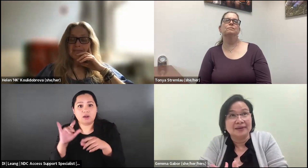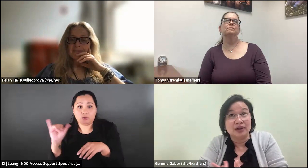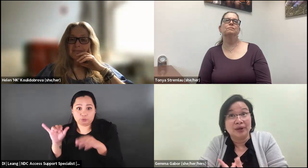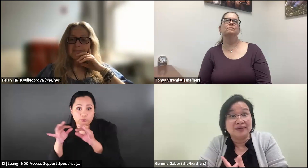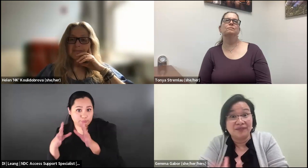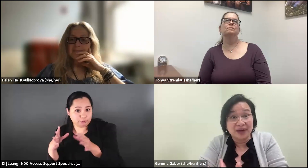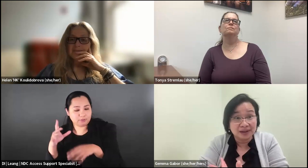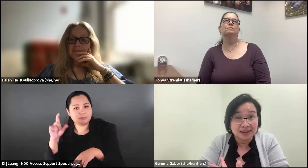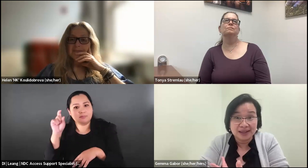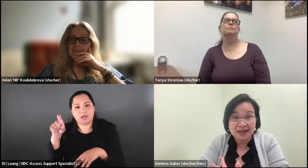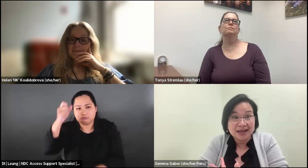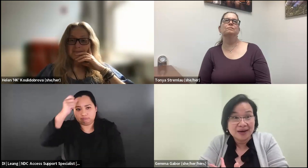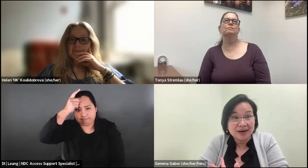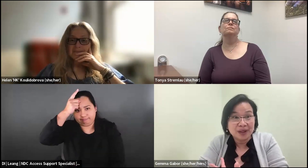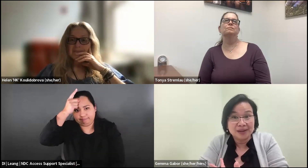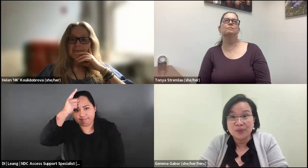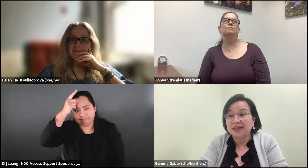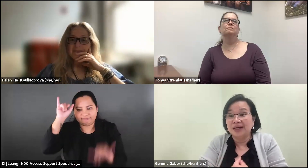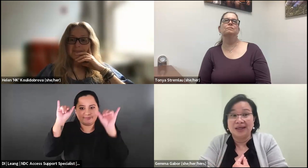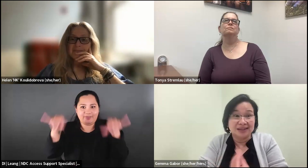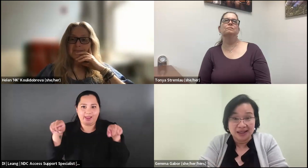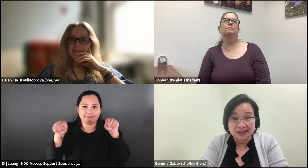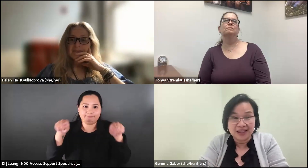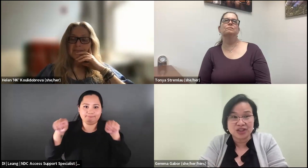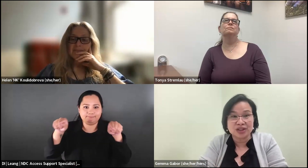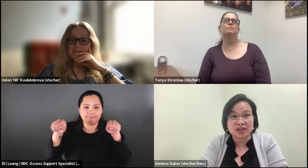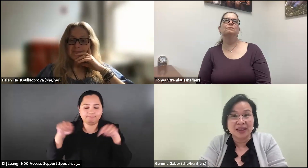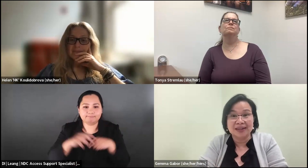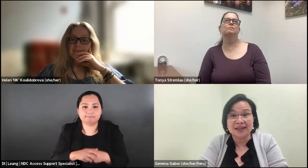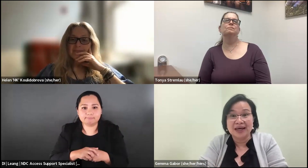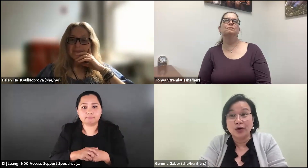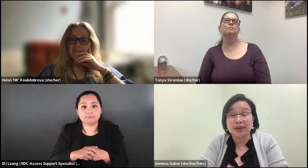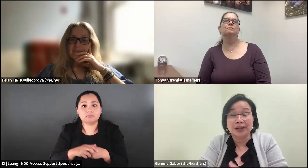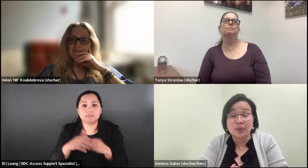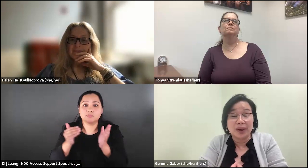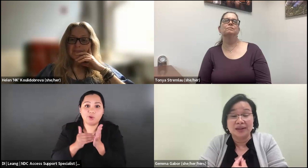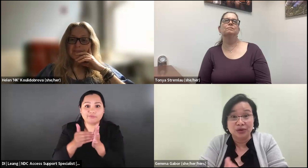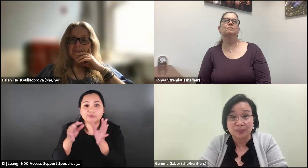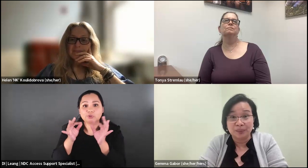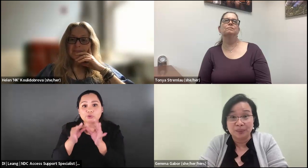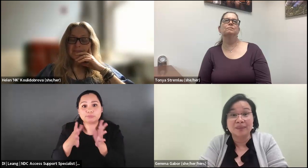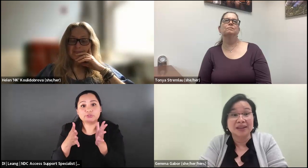think that they already failed with the way they teach or the way they interpret.